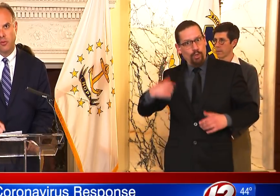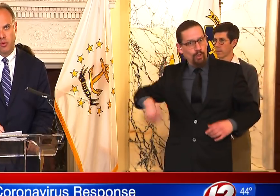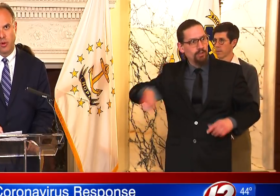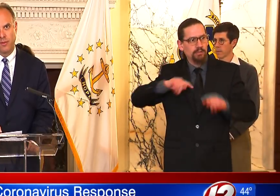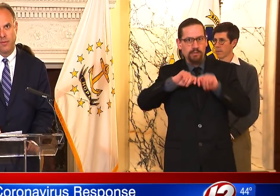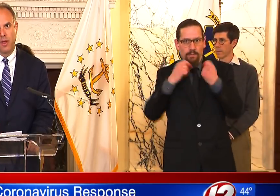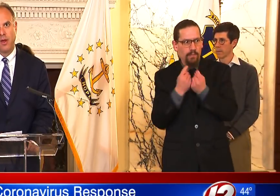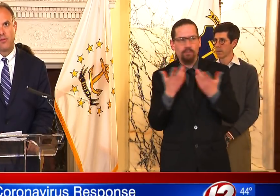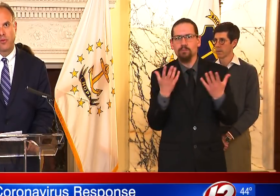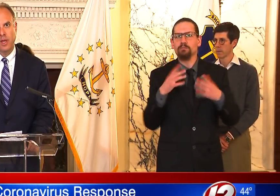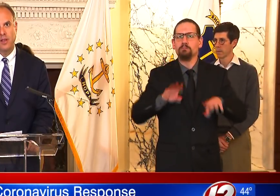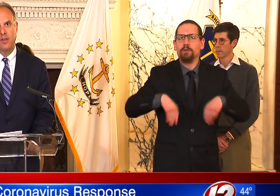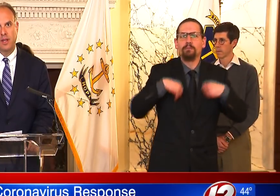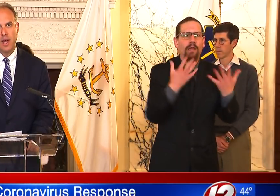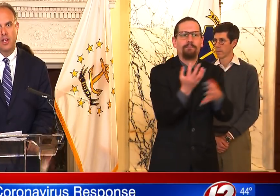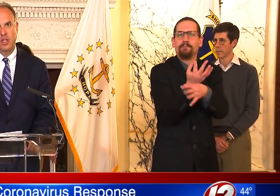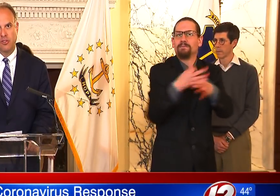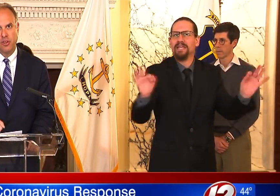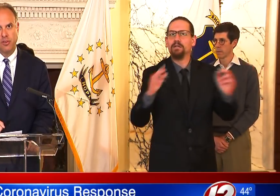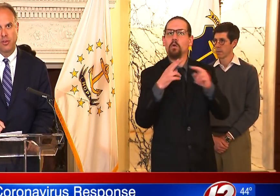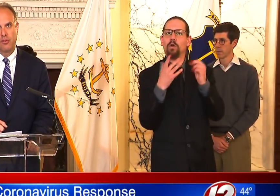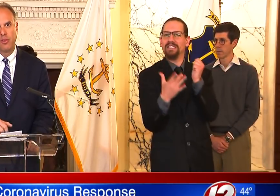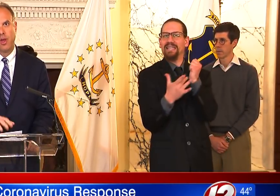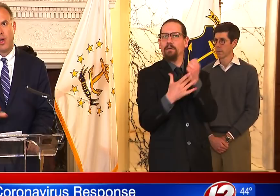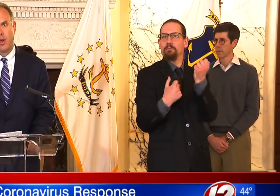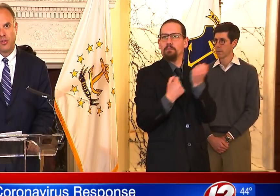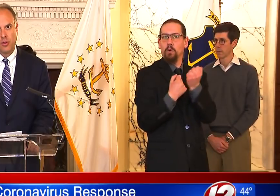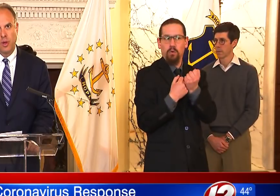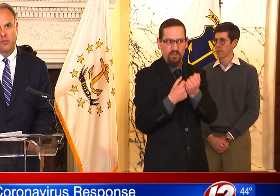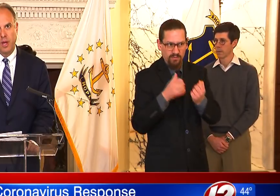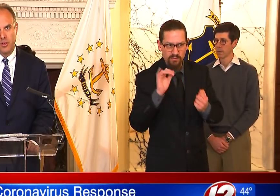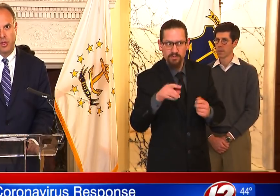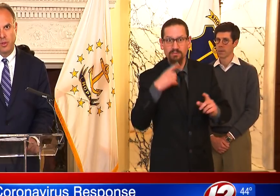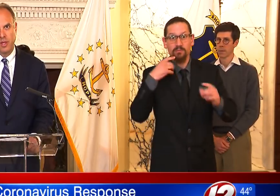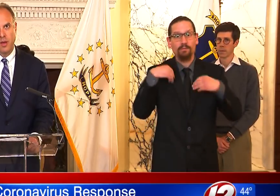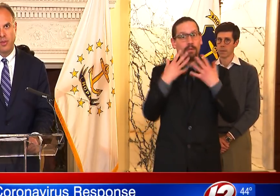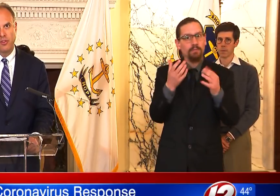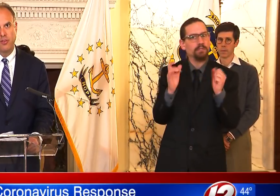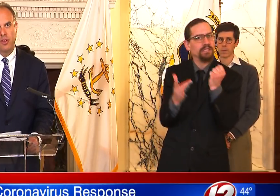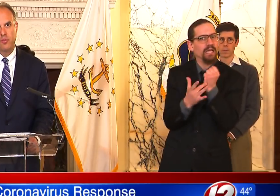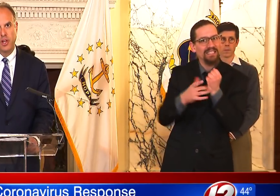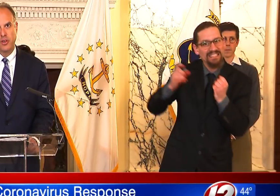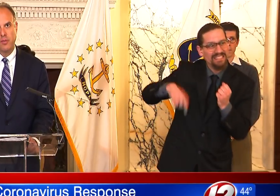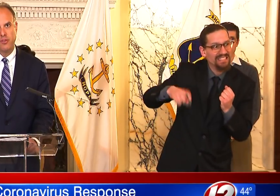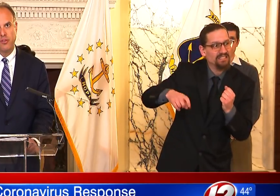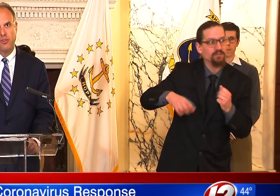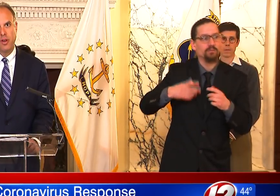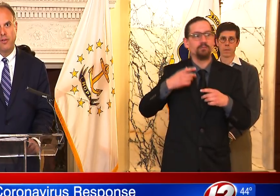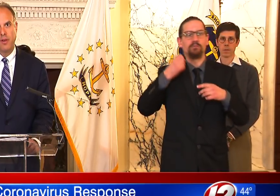ONE OF THE WAYS THE GOVERNOR HAS ORGANIZED, SHE HAS ASKED US TO